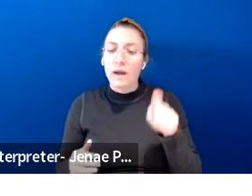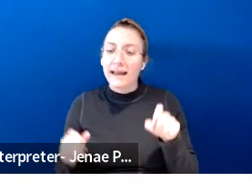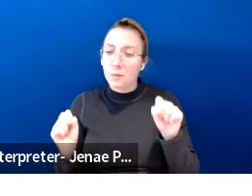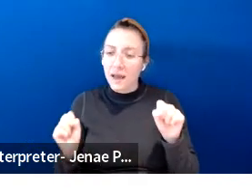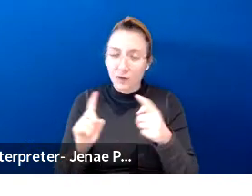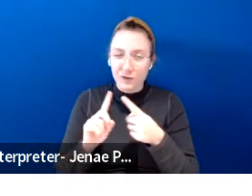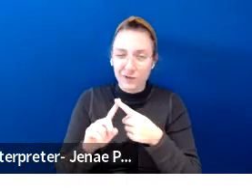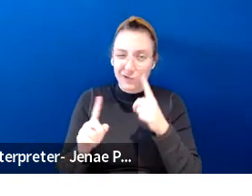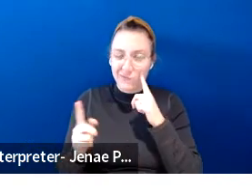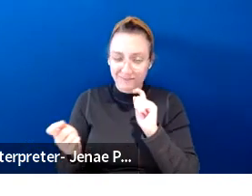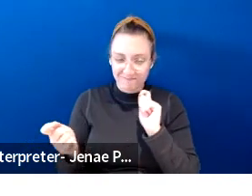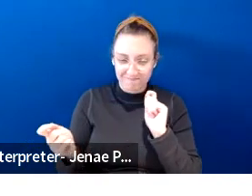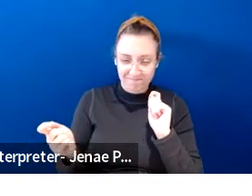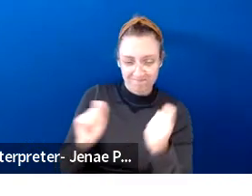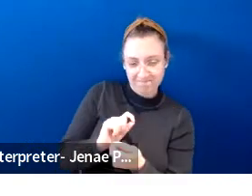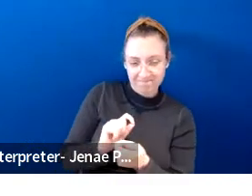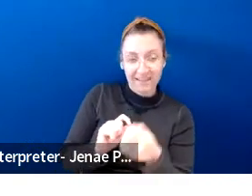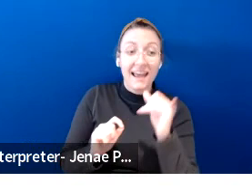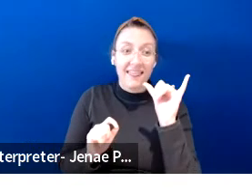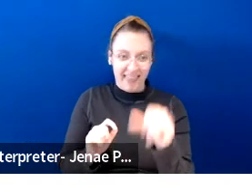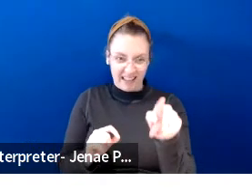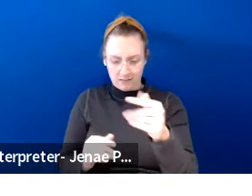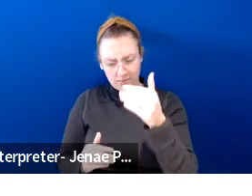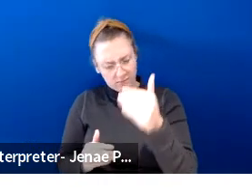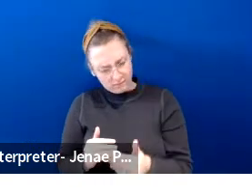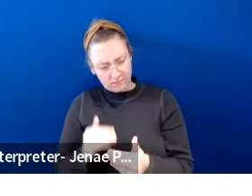And that, again, was the way power. Right. How are we going to.